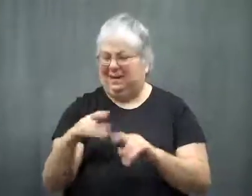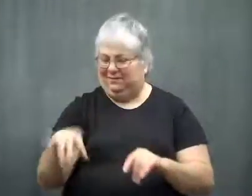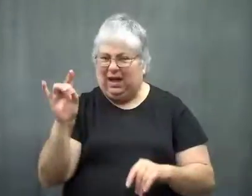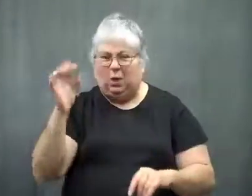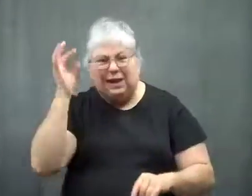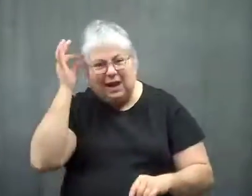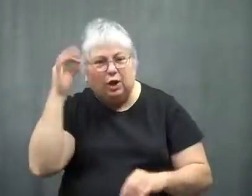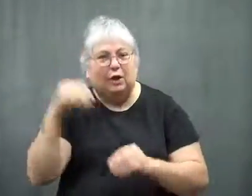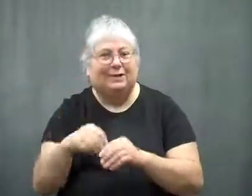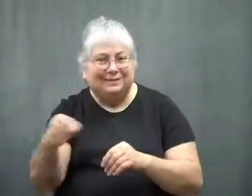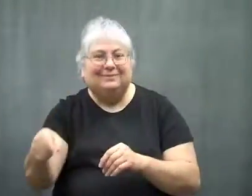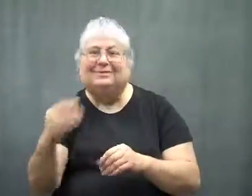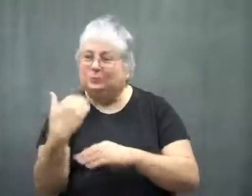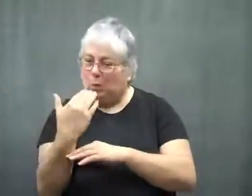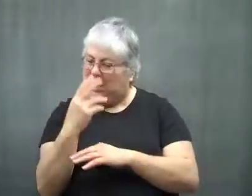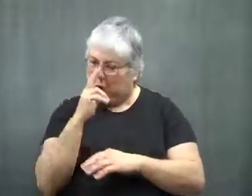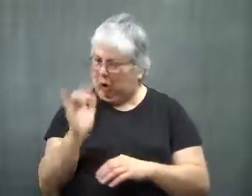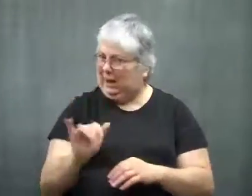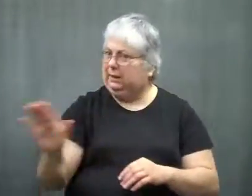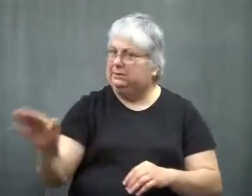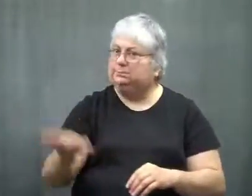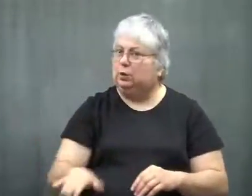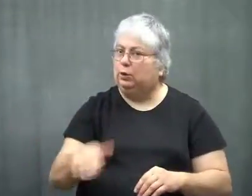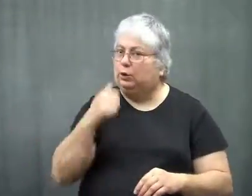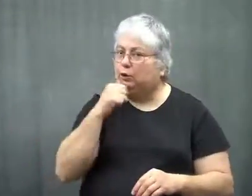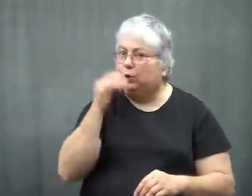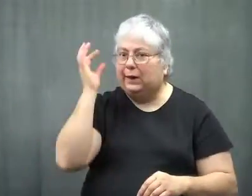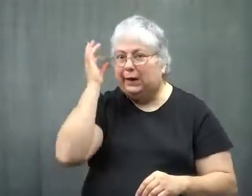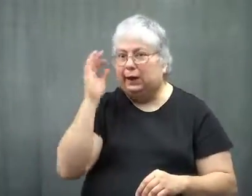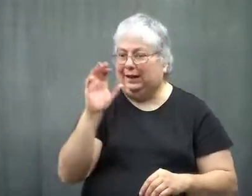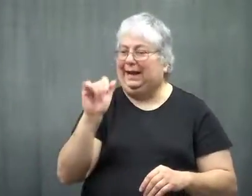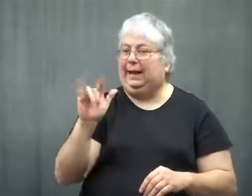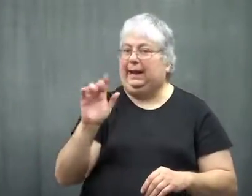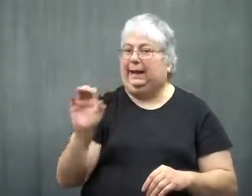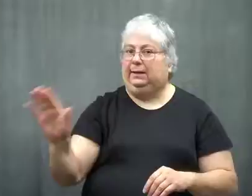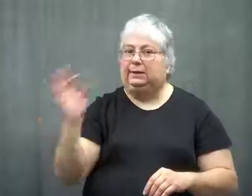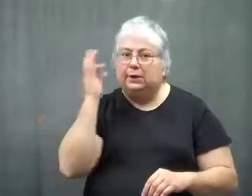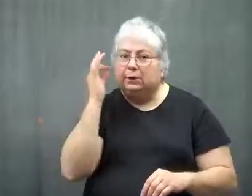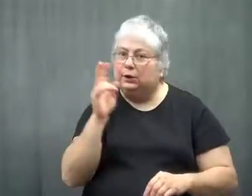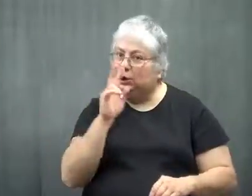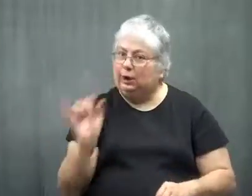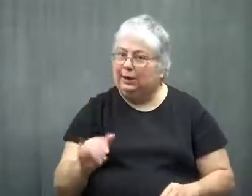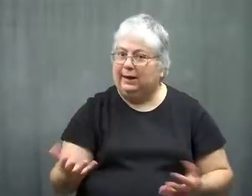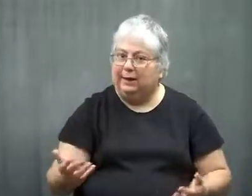They found hair in the trunk that was similar to Caylee's.